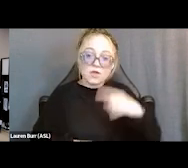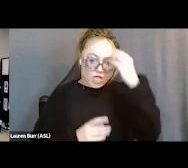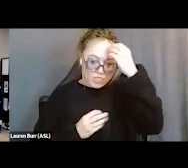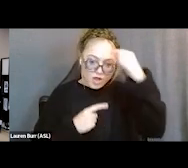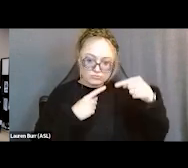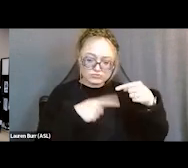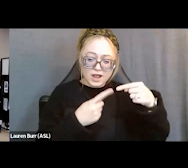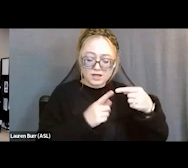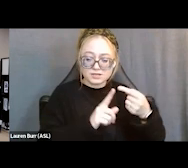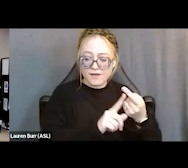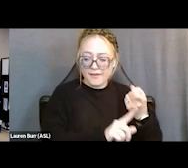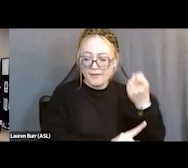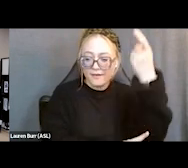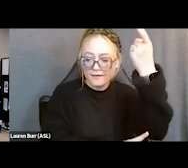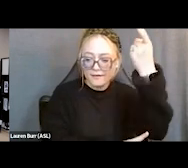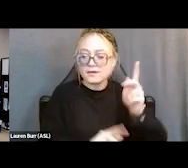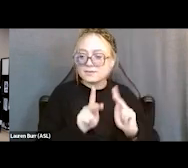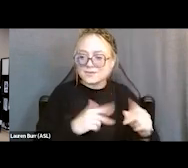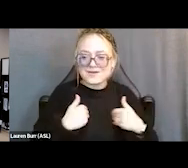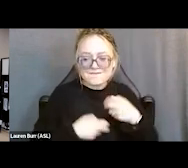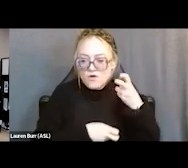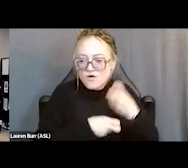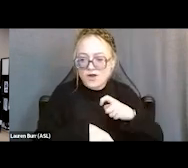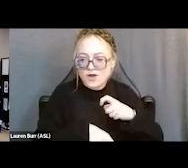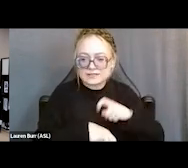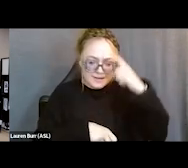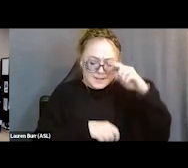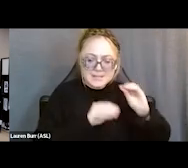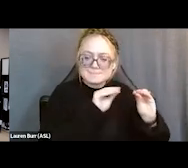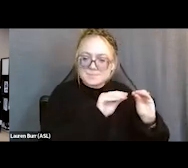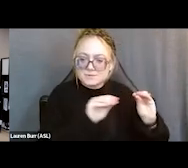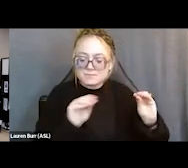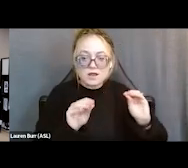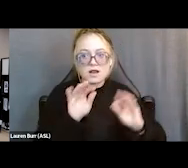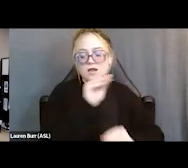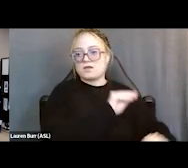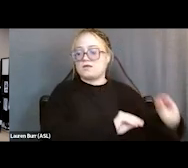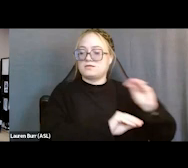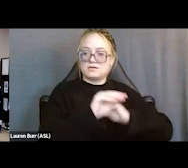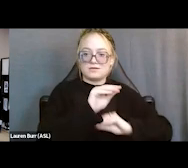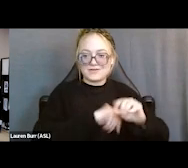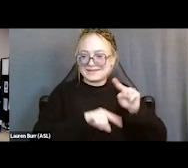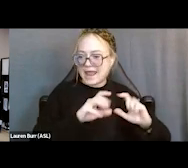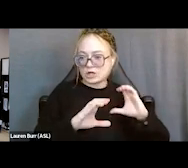having a really hard time putting their thoughts together and communicating in a way that others can clearly understand.